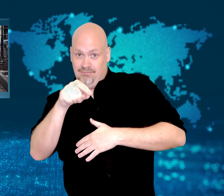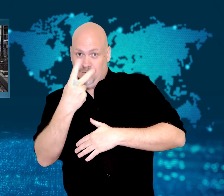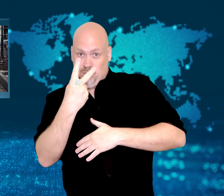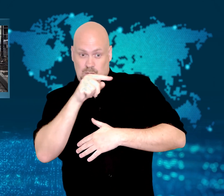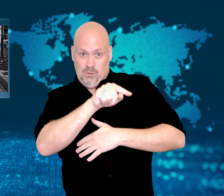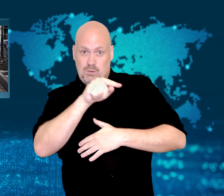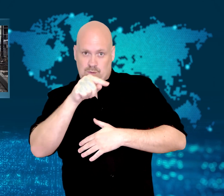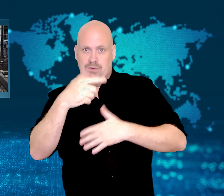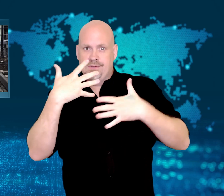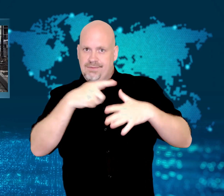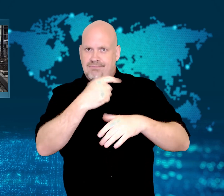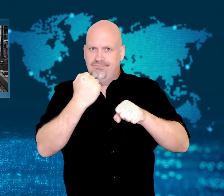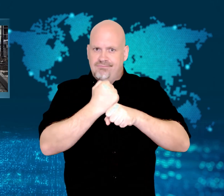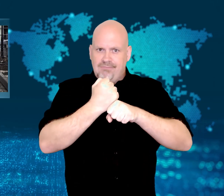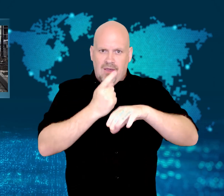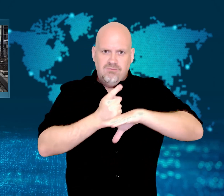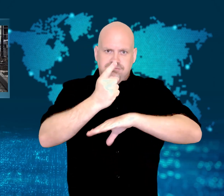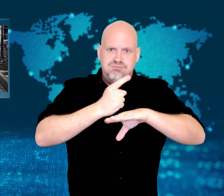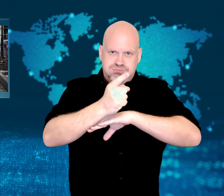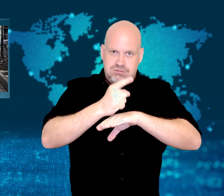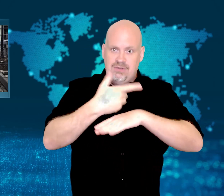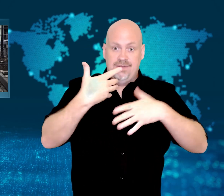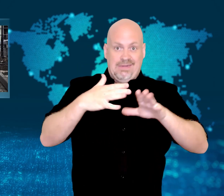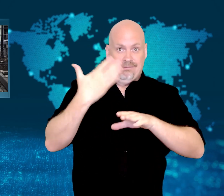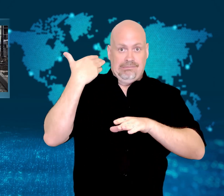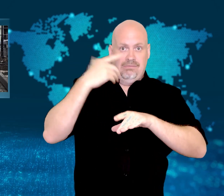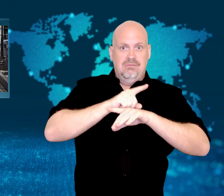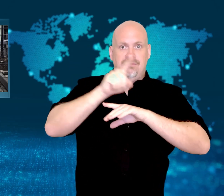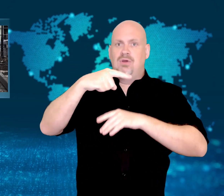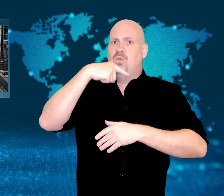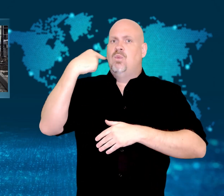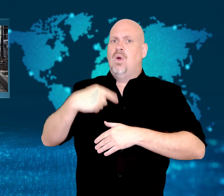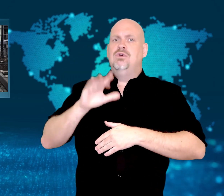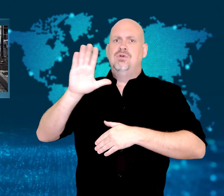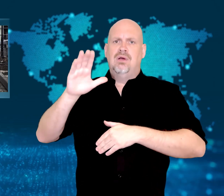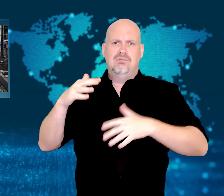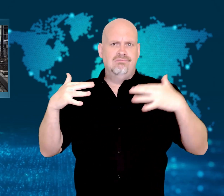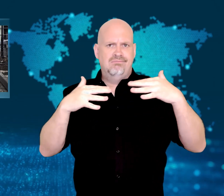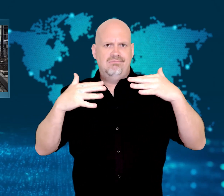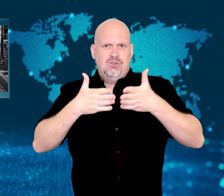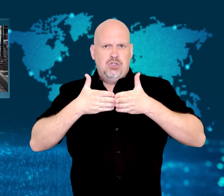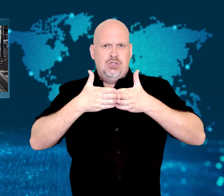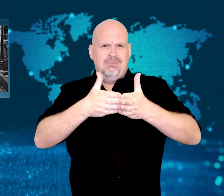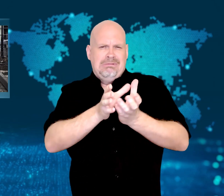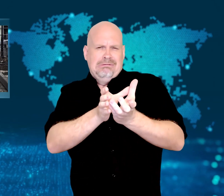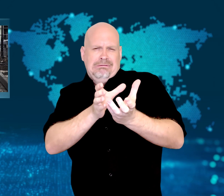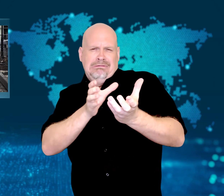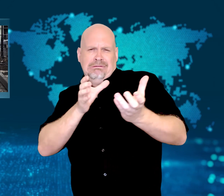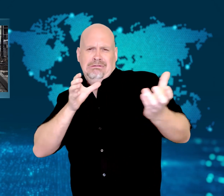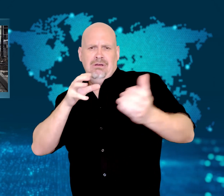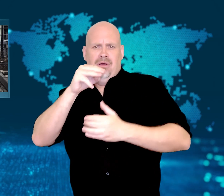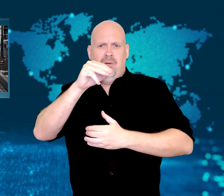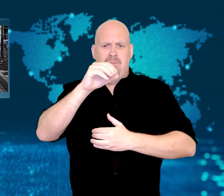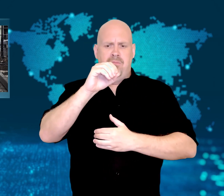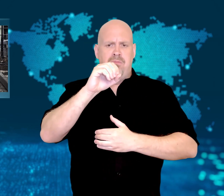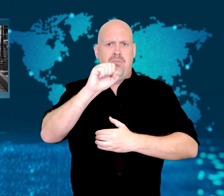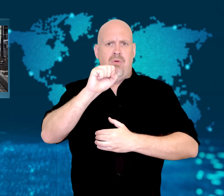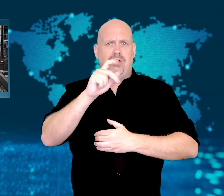Ukraine took credit for sinking the huge flagship missile cruiser,